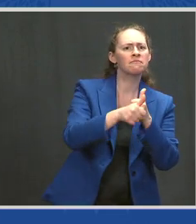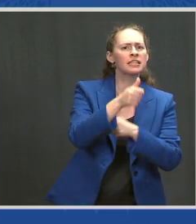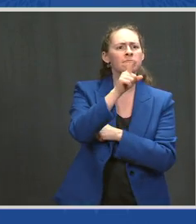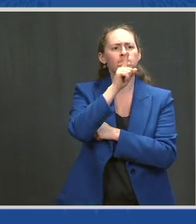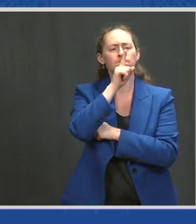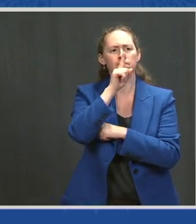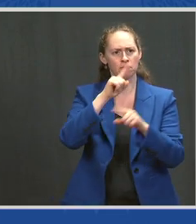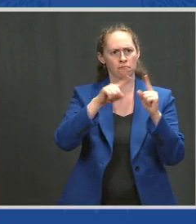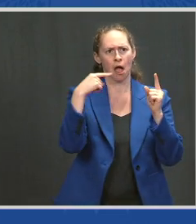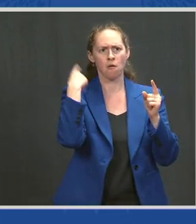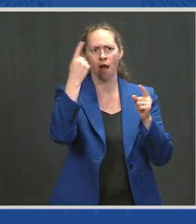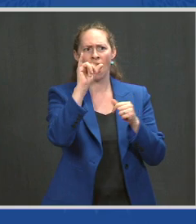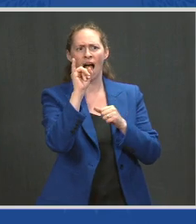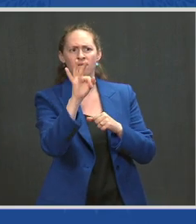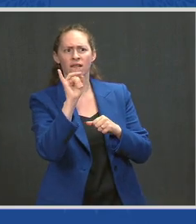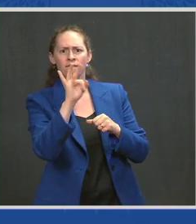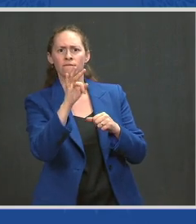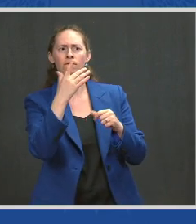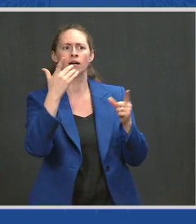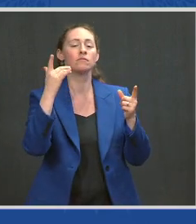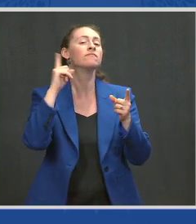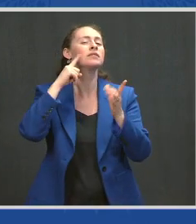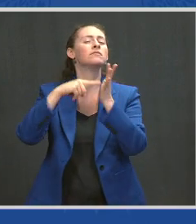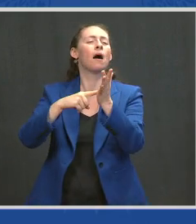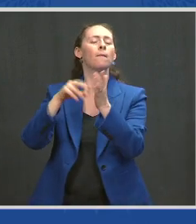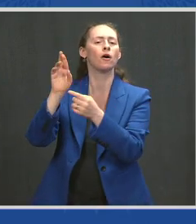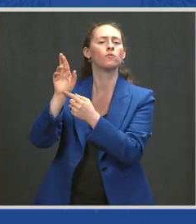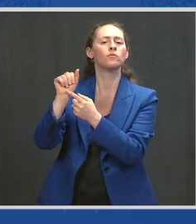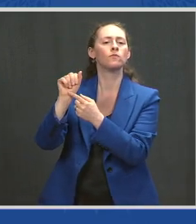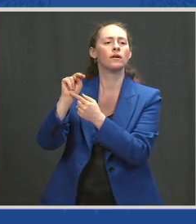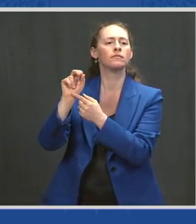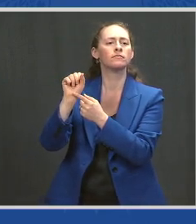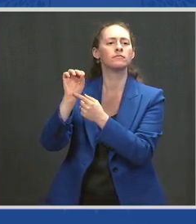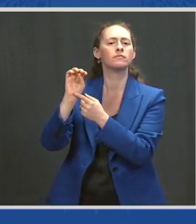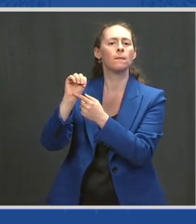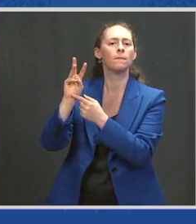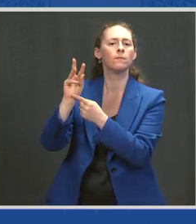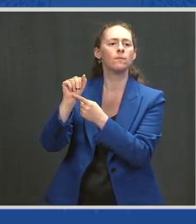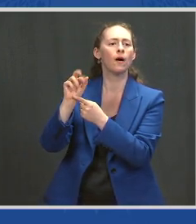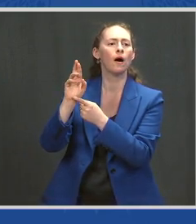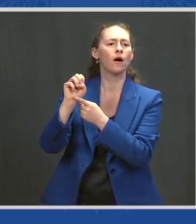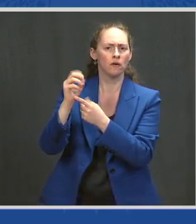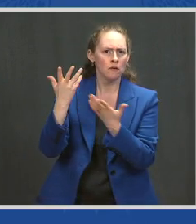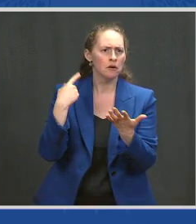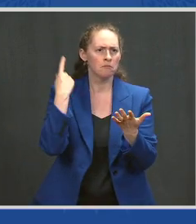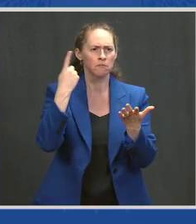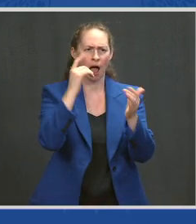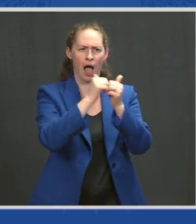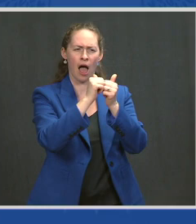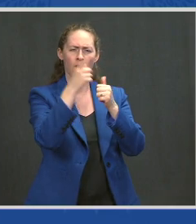And how will you measure success, especially when it comes to these working groups on Russian meddling and on cybersecurity?